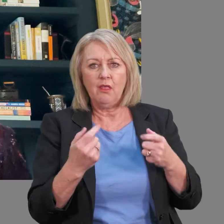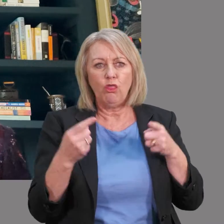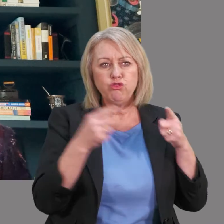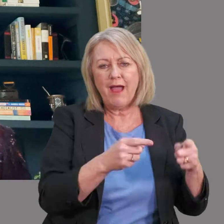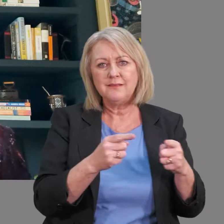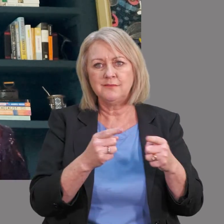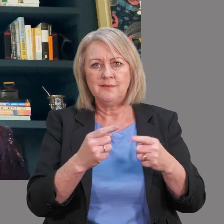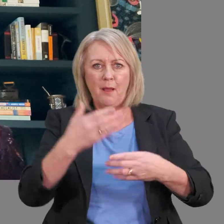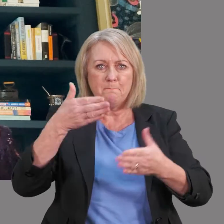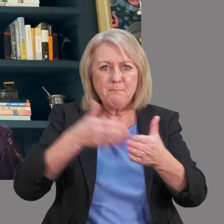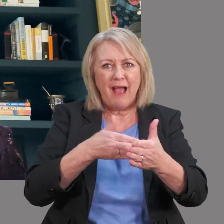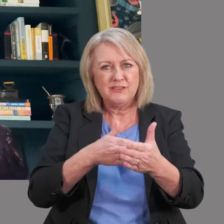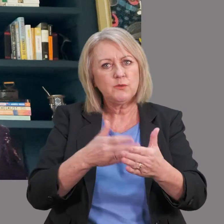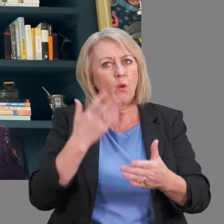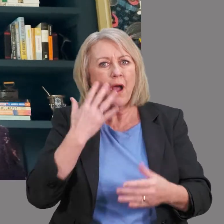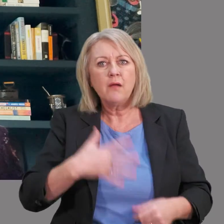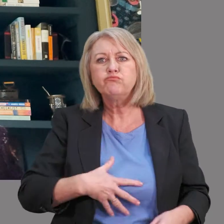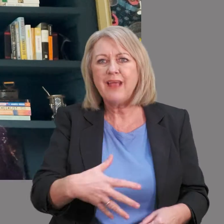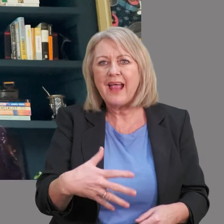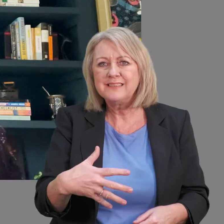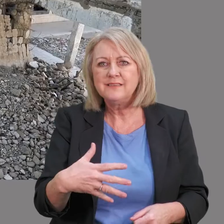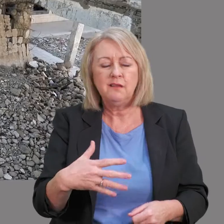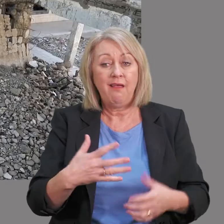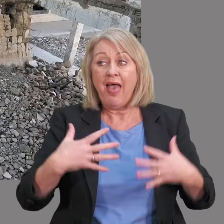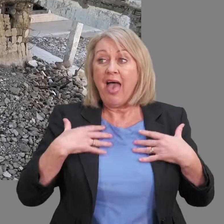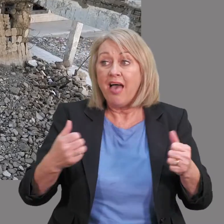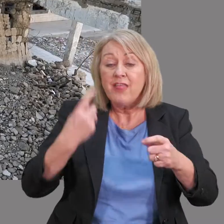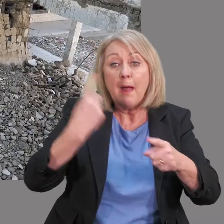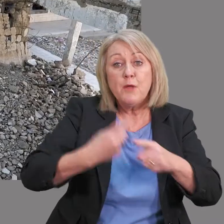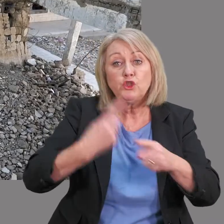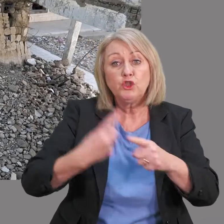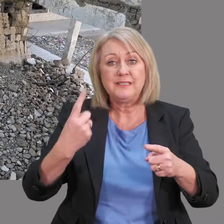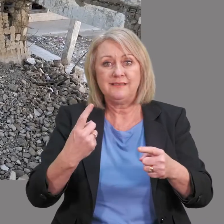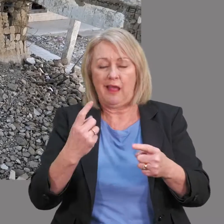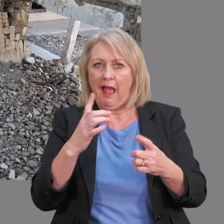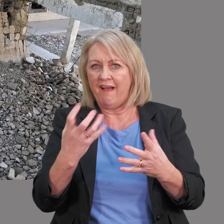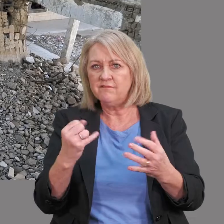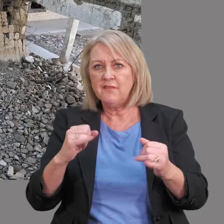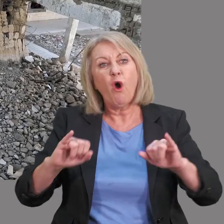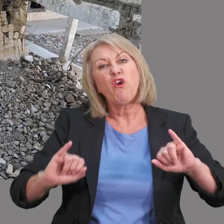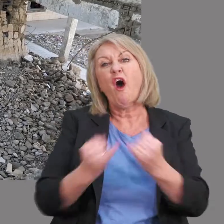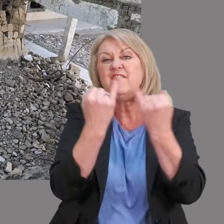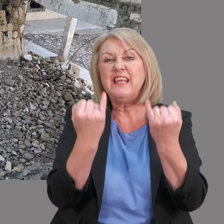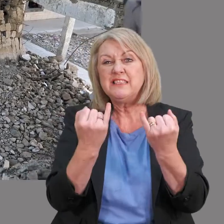threats and barriers to healthy pregnancies. Health emergencies resulting from conflicts,